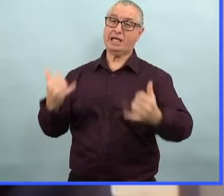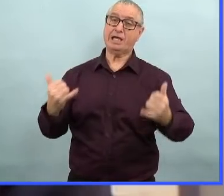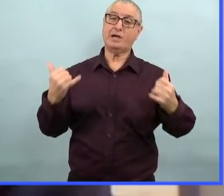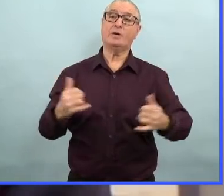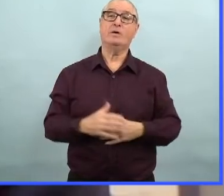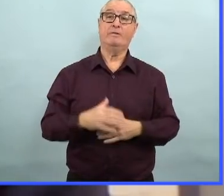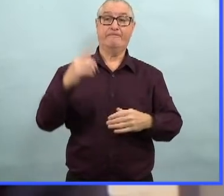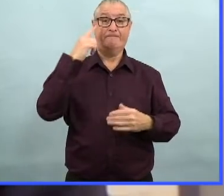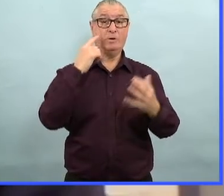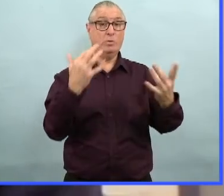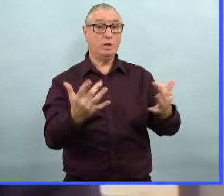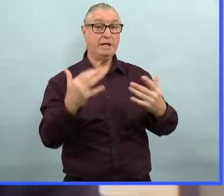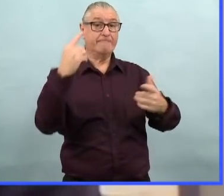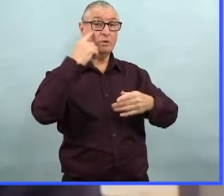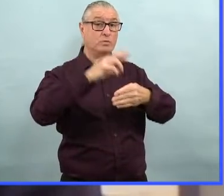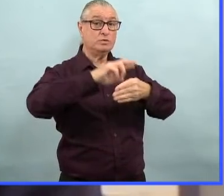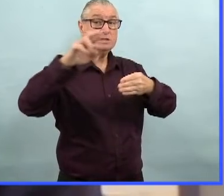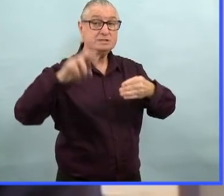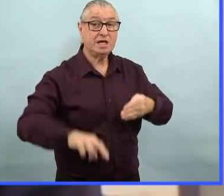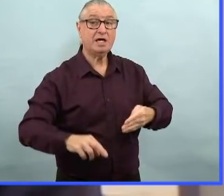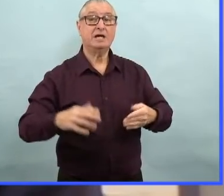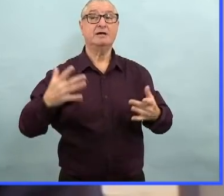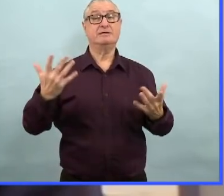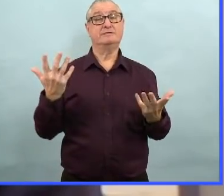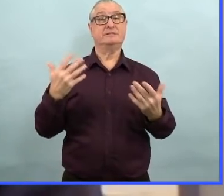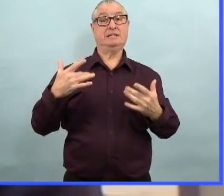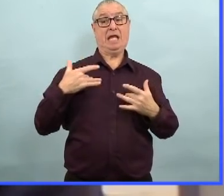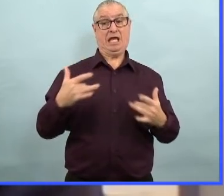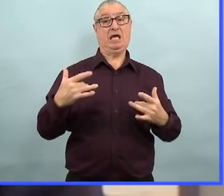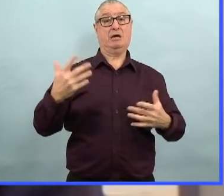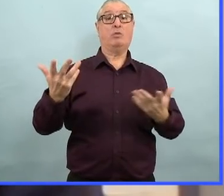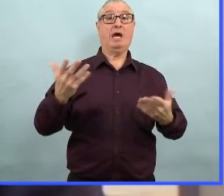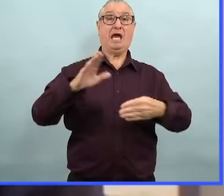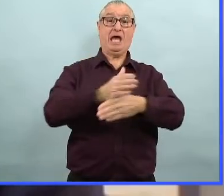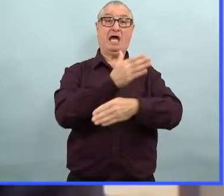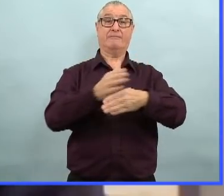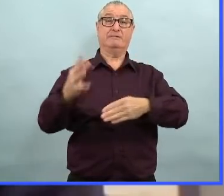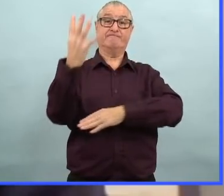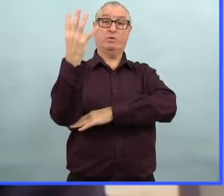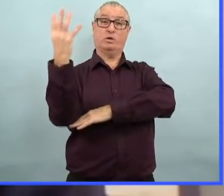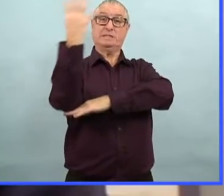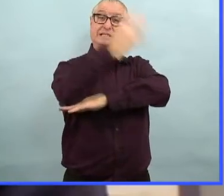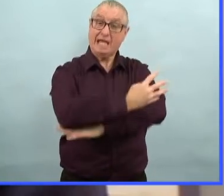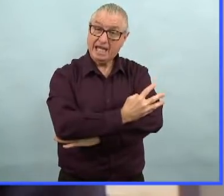and so that means if you were symptomatic if you were ill and needed testing even if that's